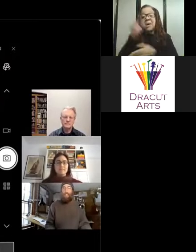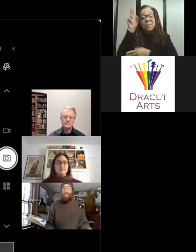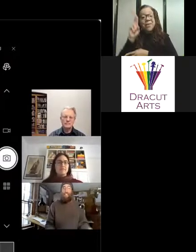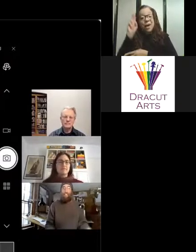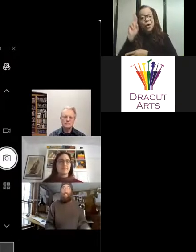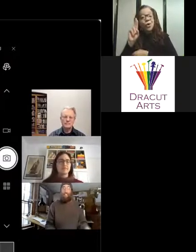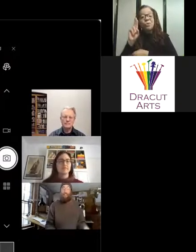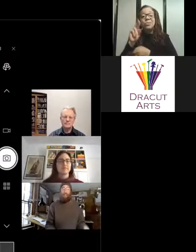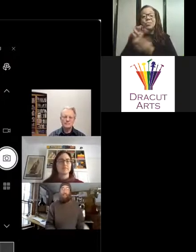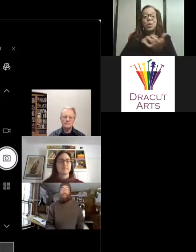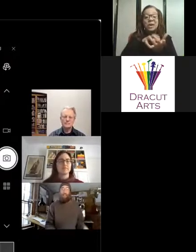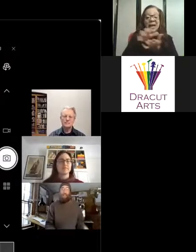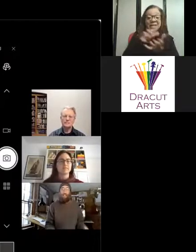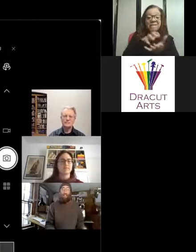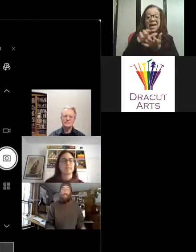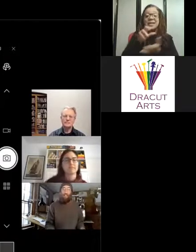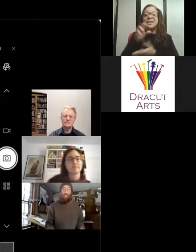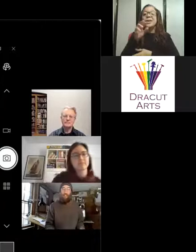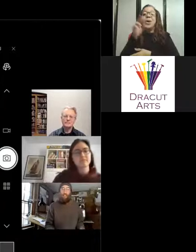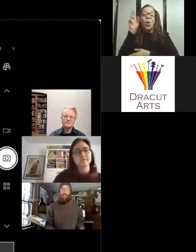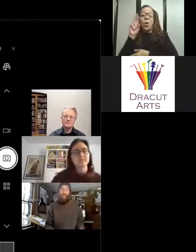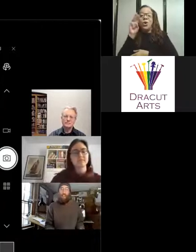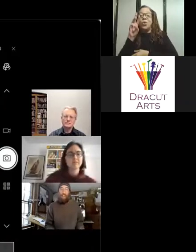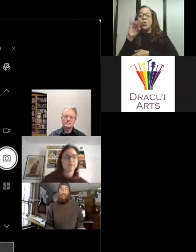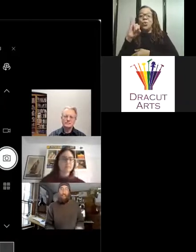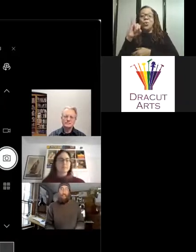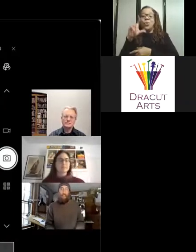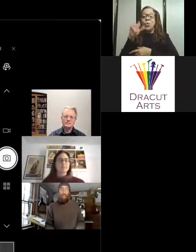going to tell a little story of something he's starting to do! I love that